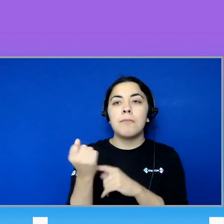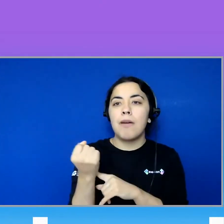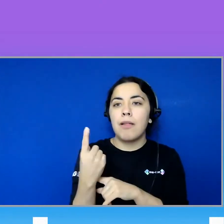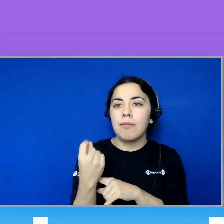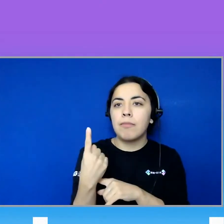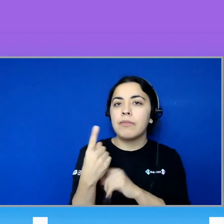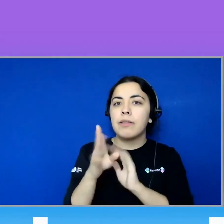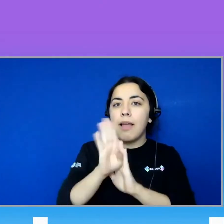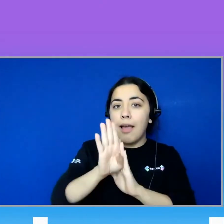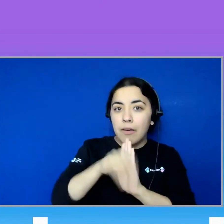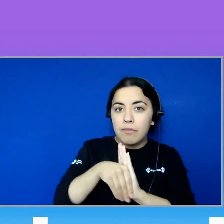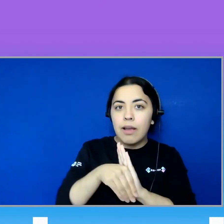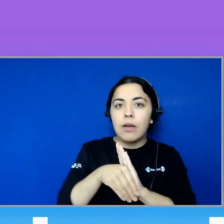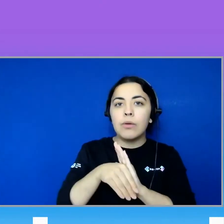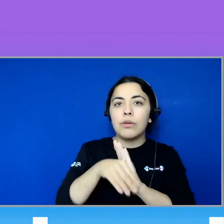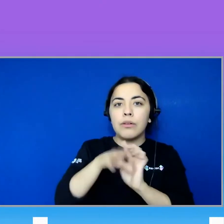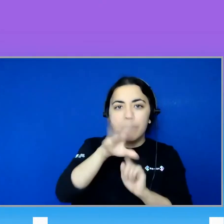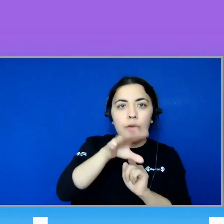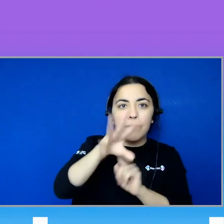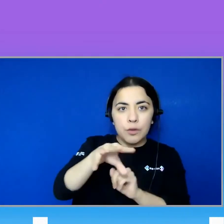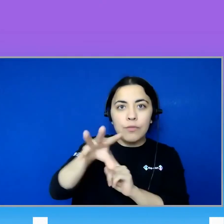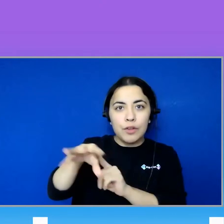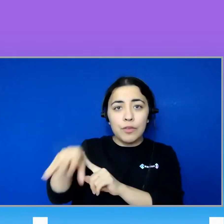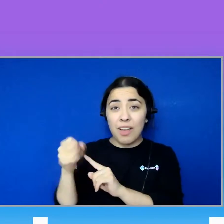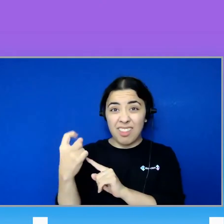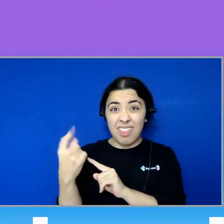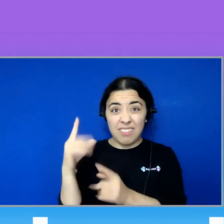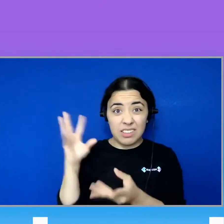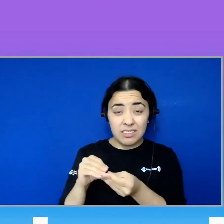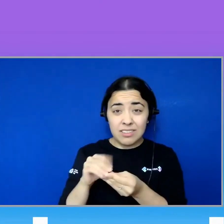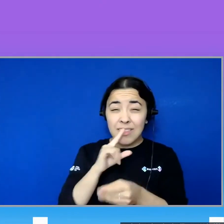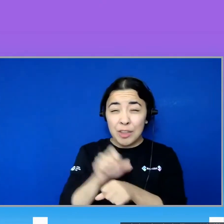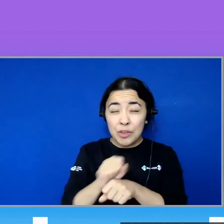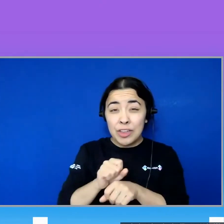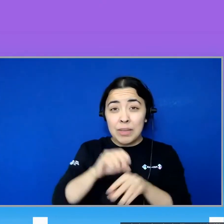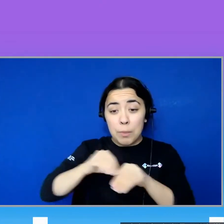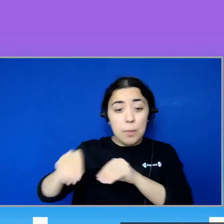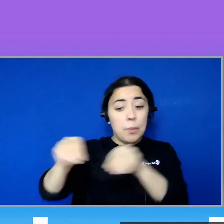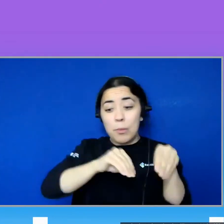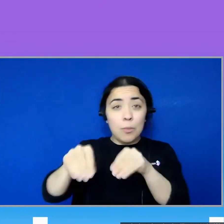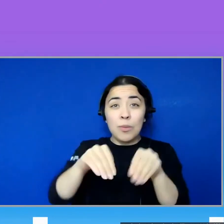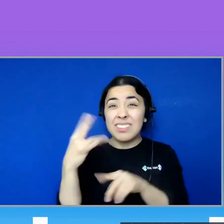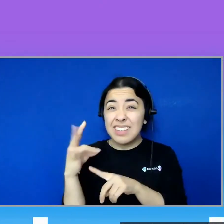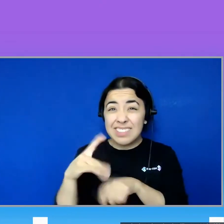hour reels of videotape that had